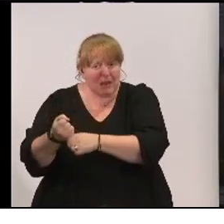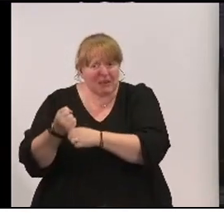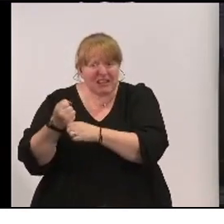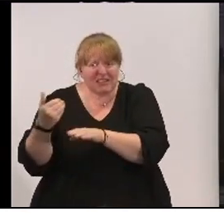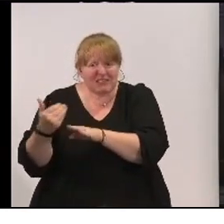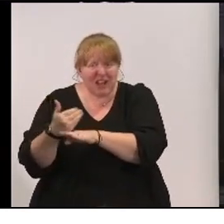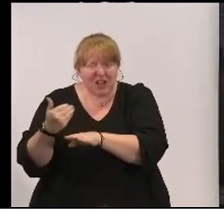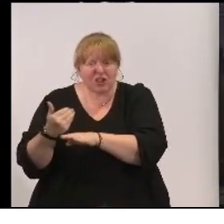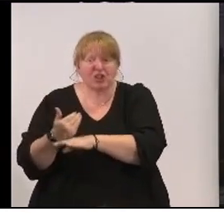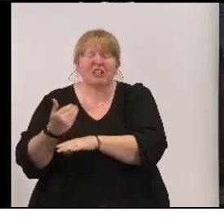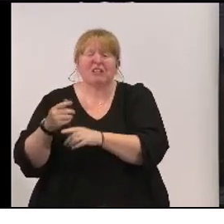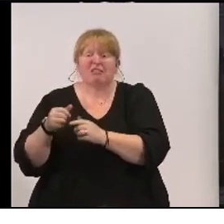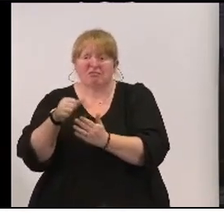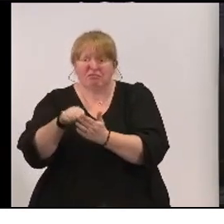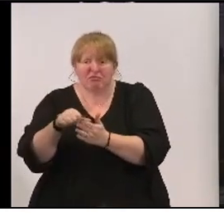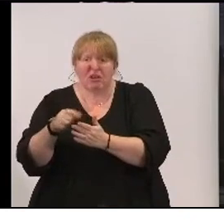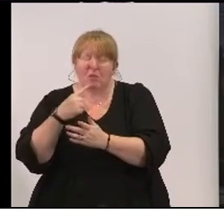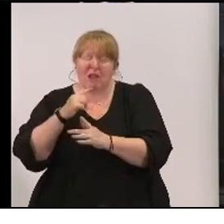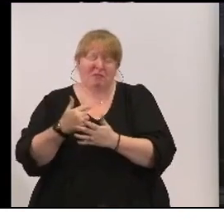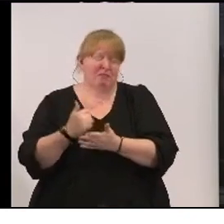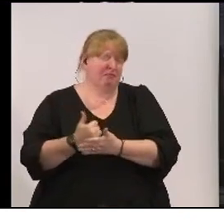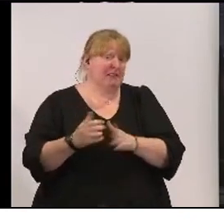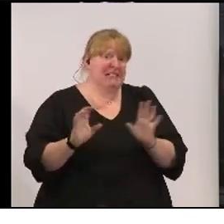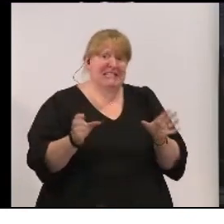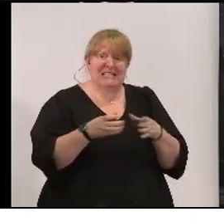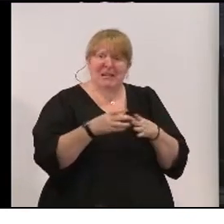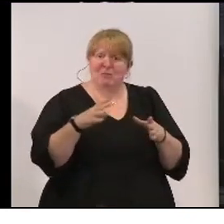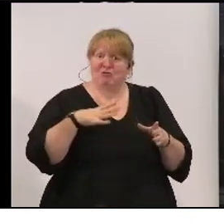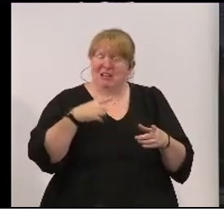We've got a tremendous team that I've already mentioned.